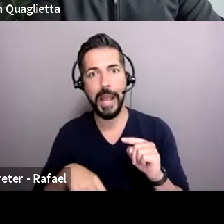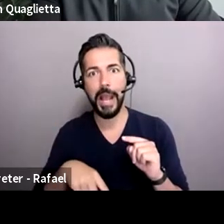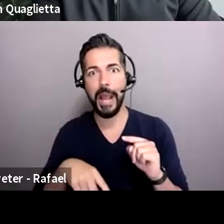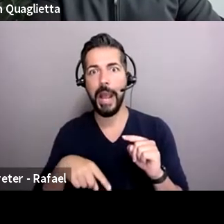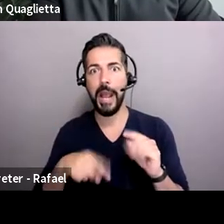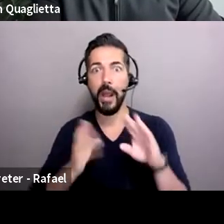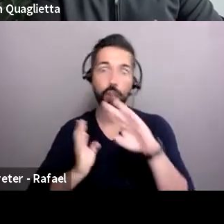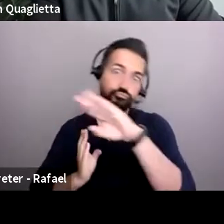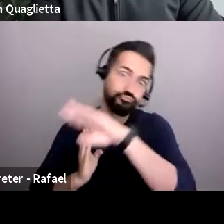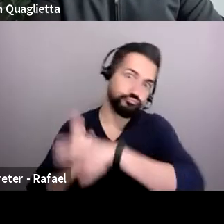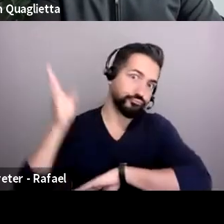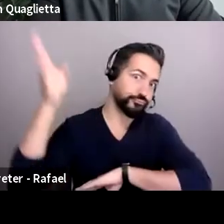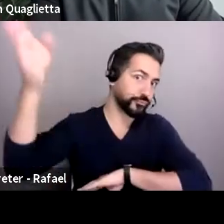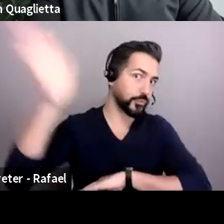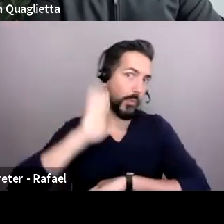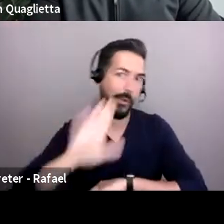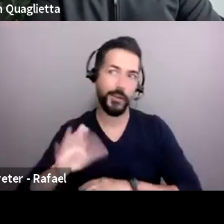That doesn't work like this. Yeah.